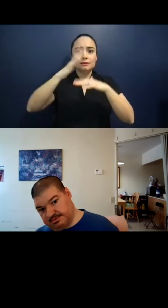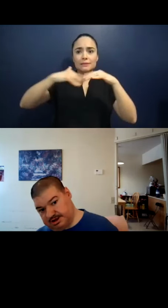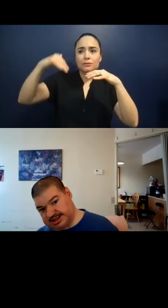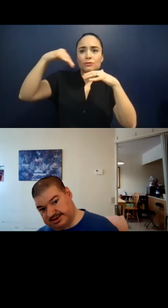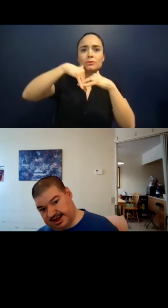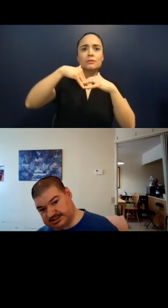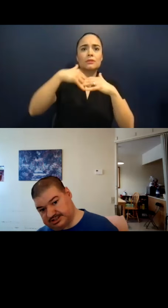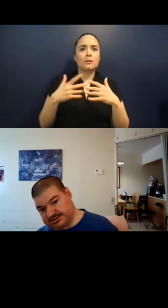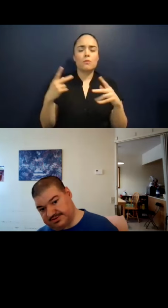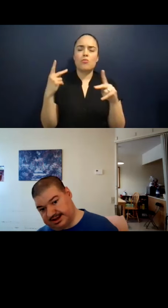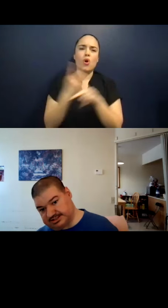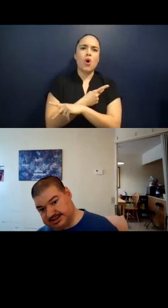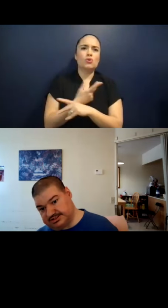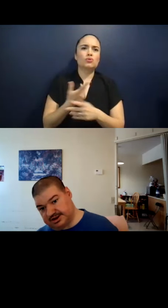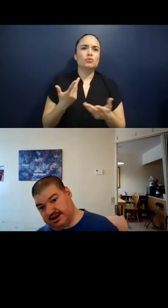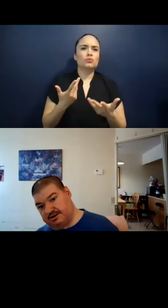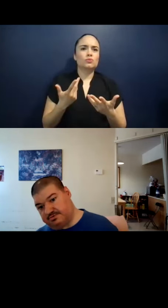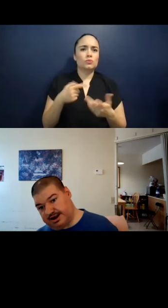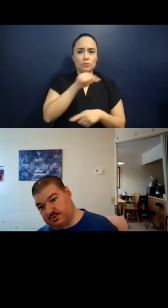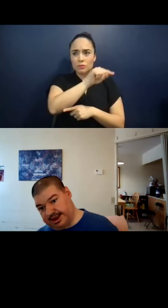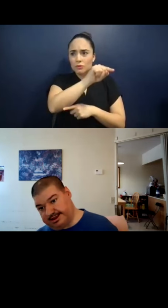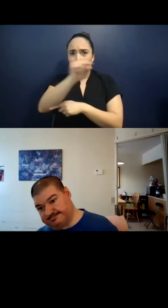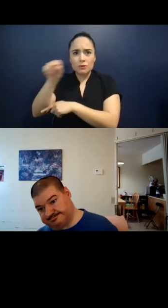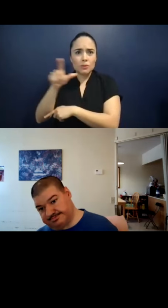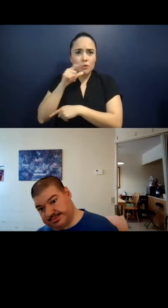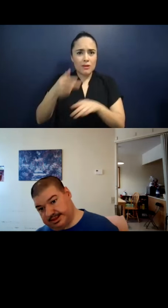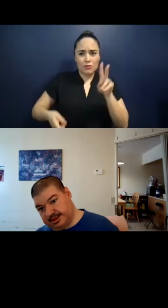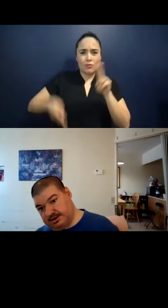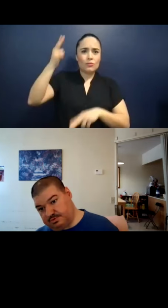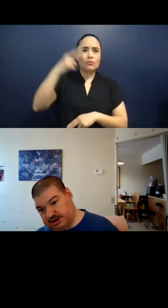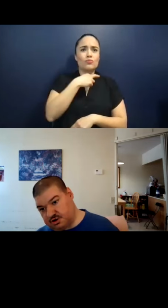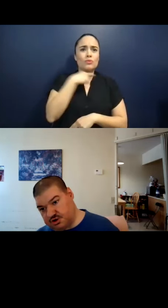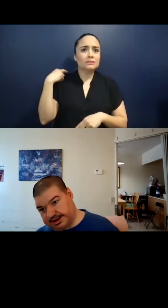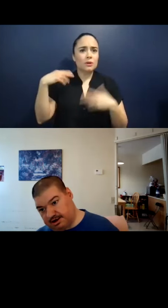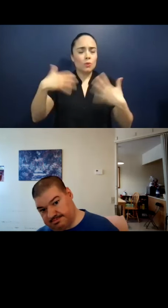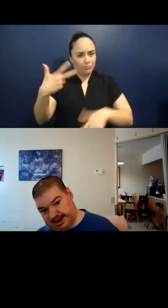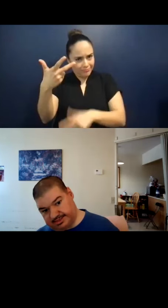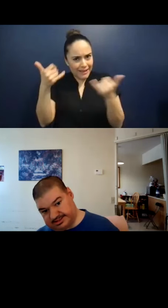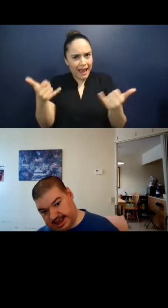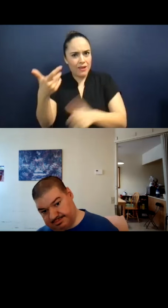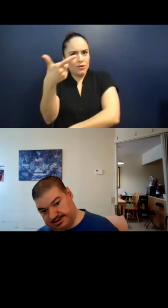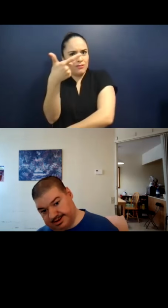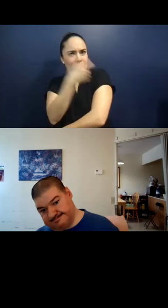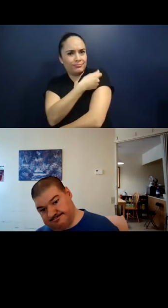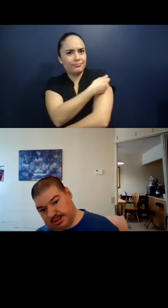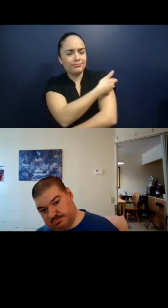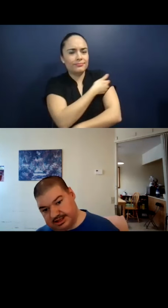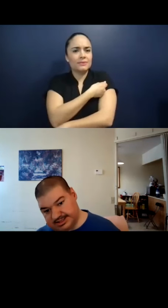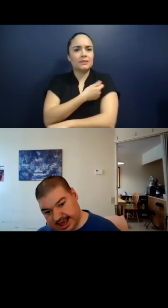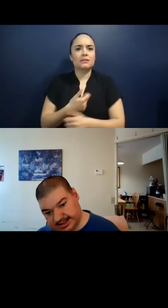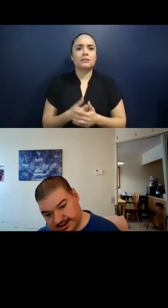died of Covid-19 and greatest number including those that are black , Latino and indigenous. People at all ages